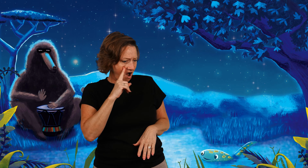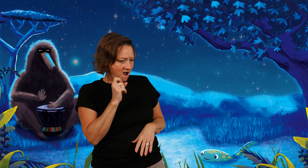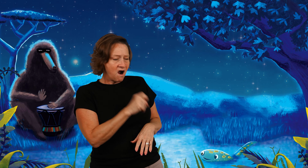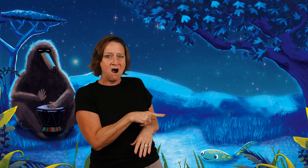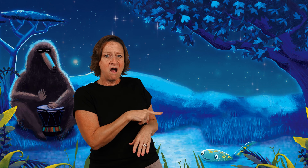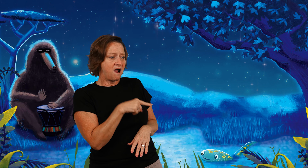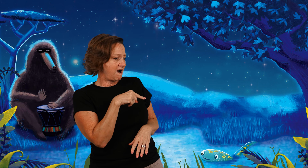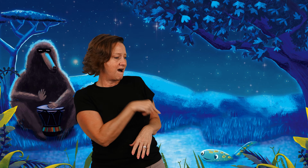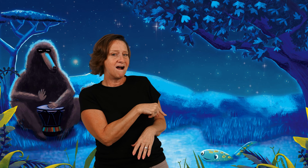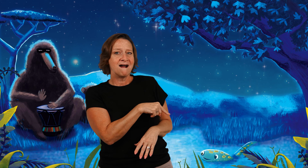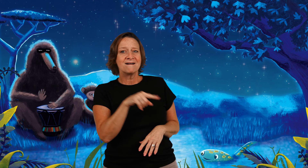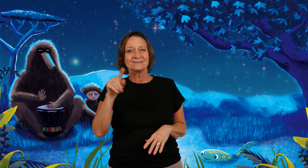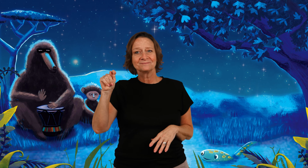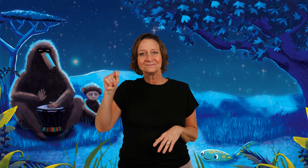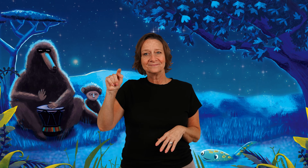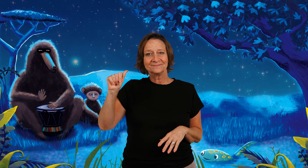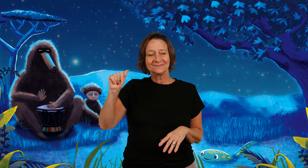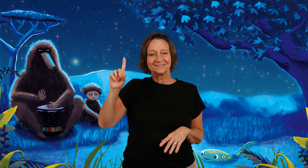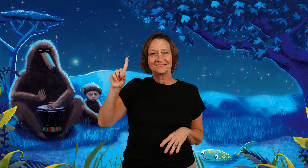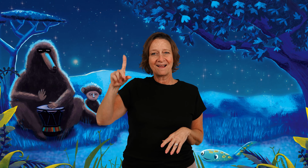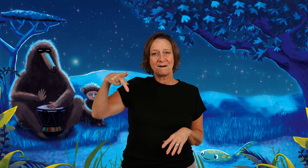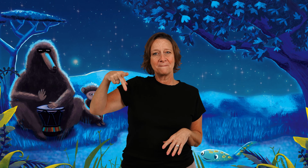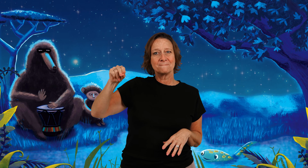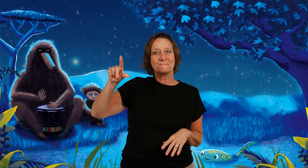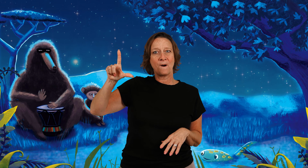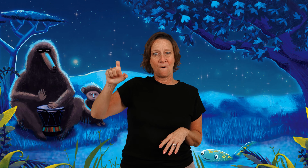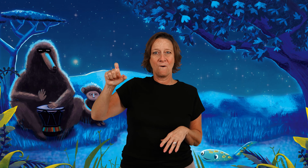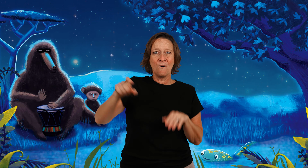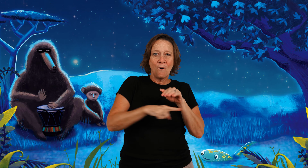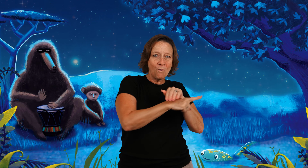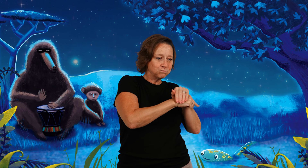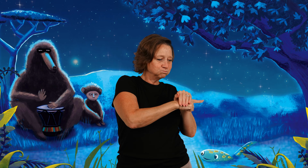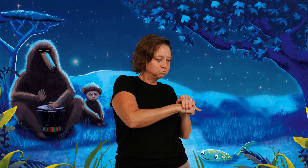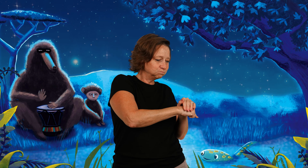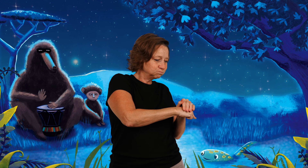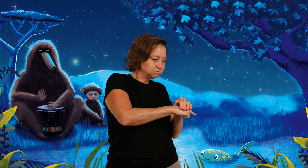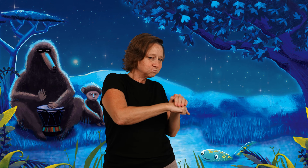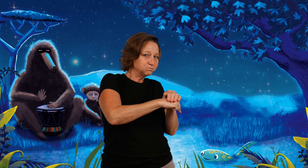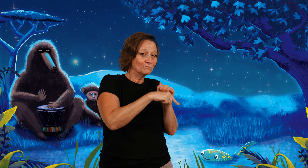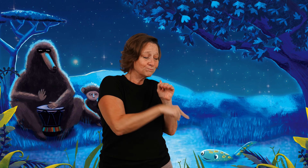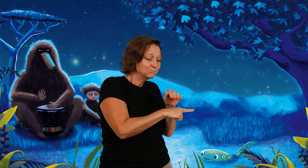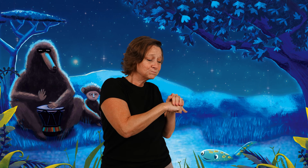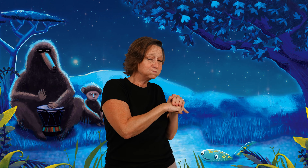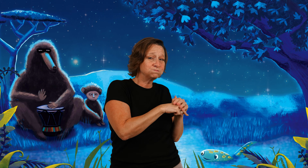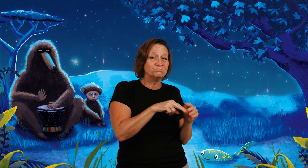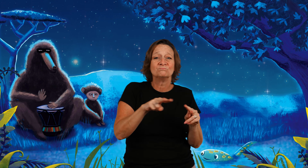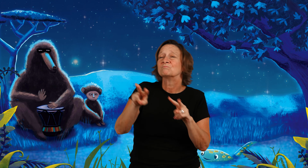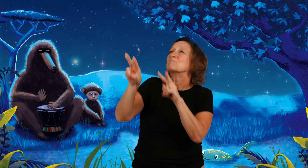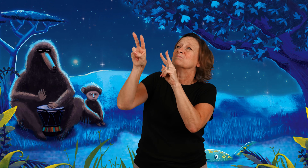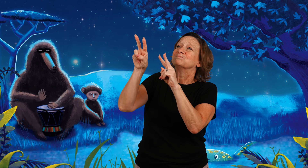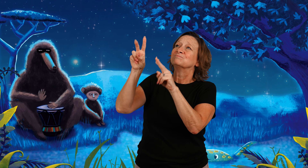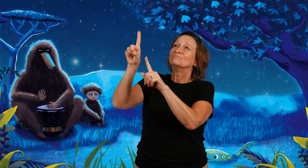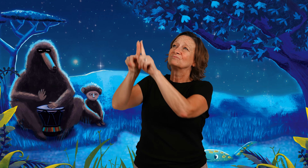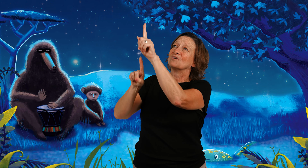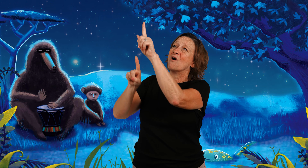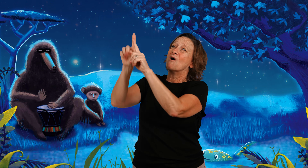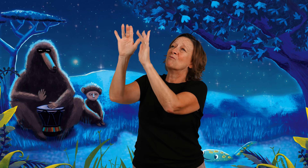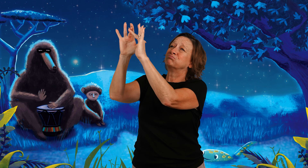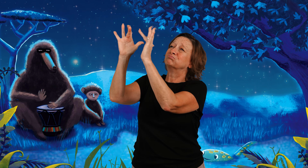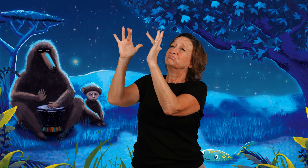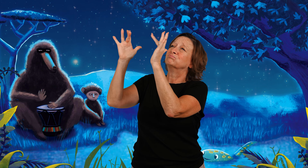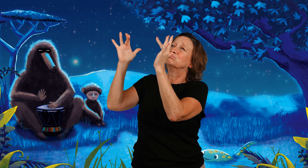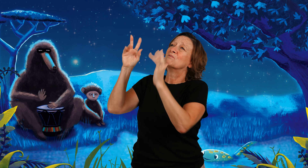when he noticed Tadpole wish upon his twinkling star,